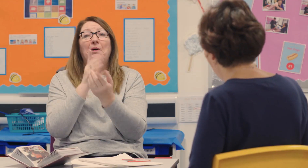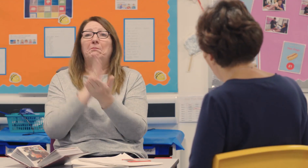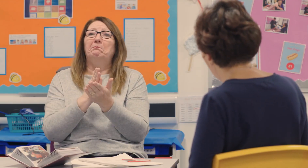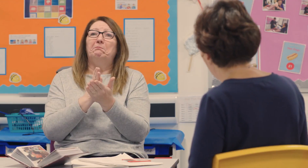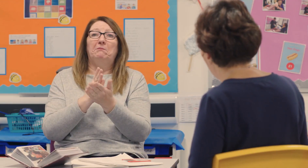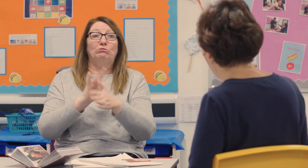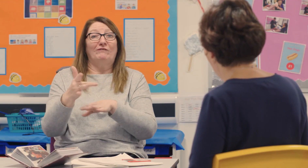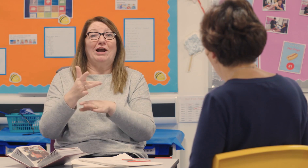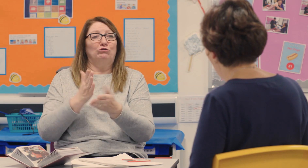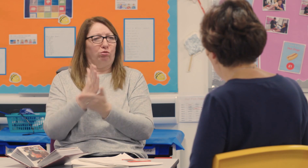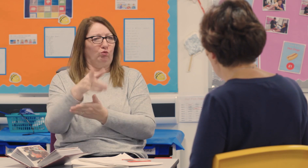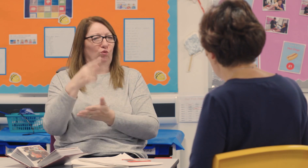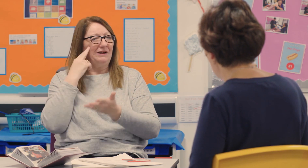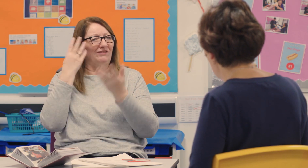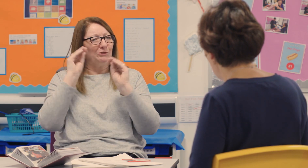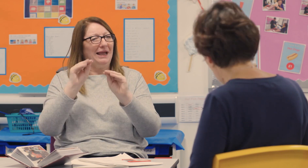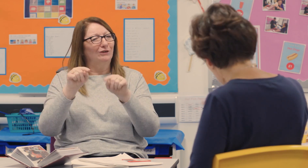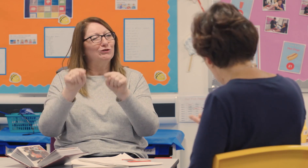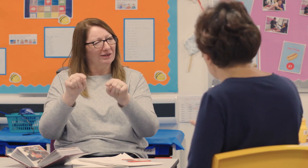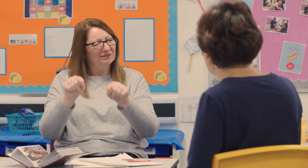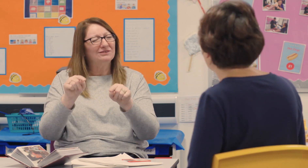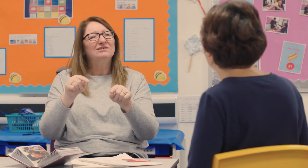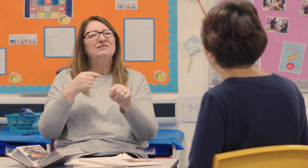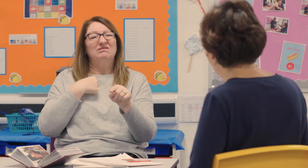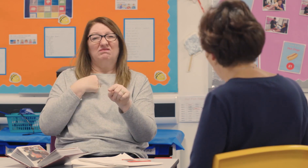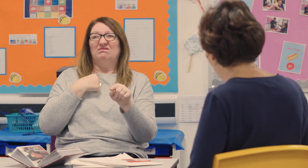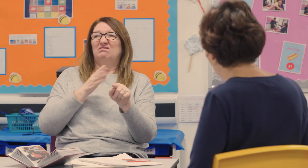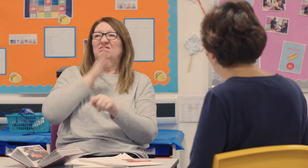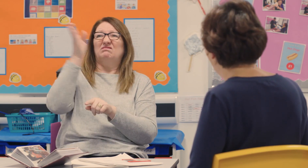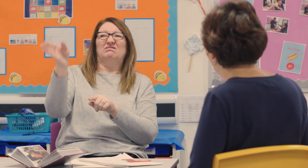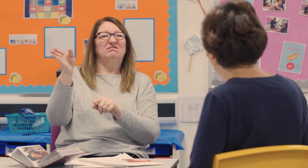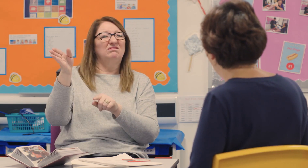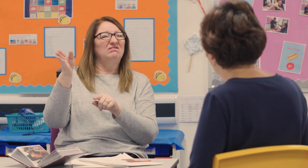And then we started meeting other Deaf professionals all working in Deaf education.